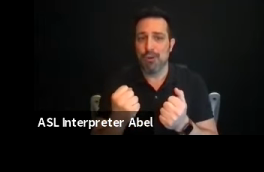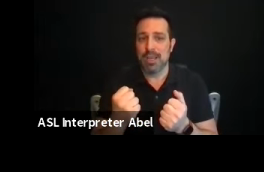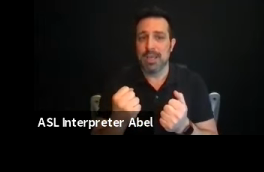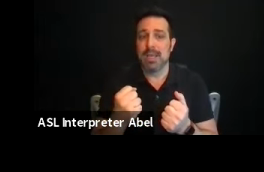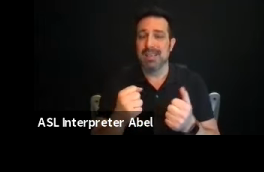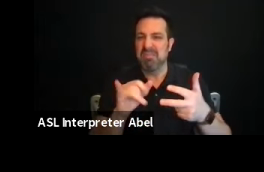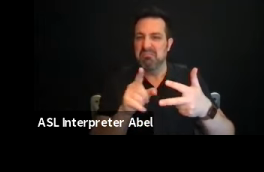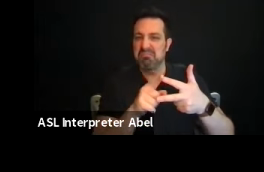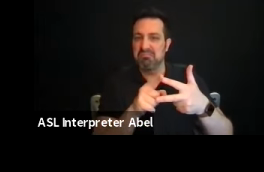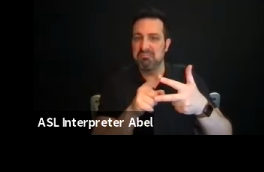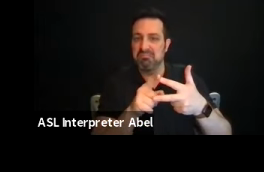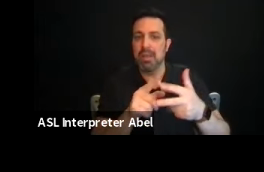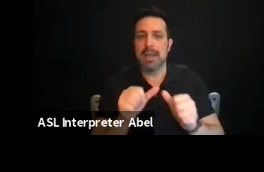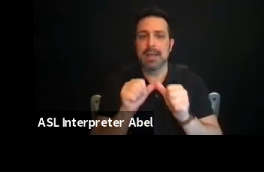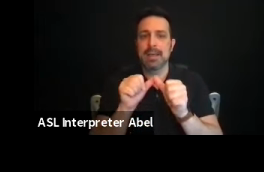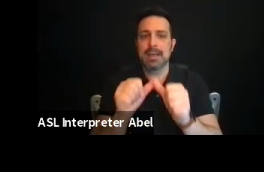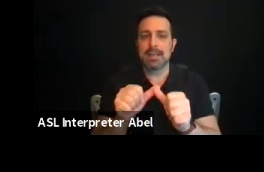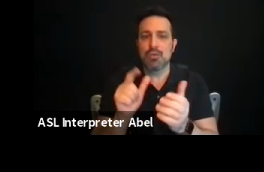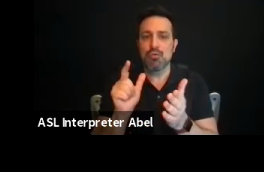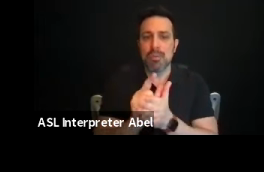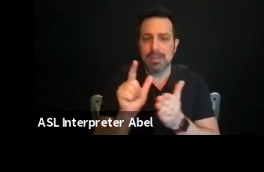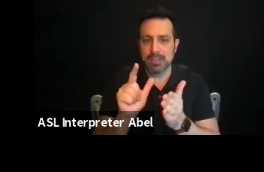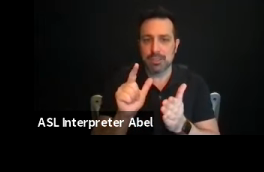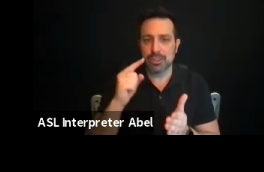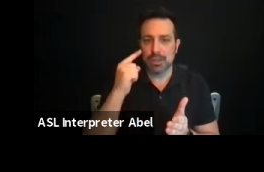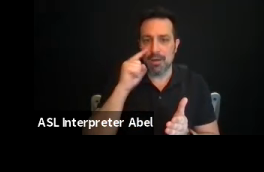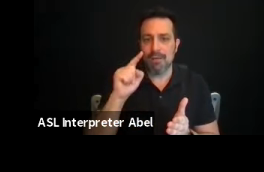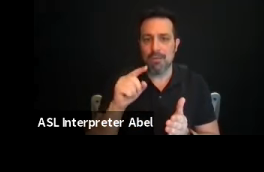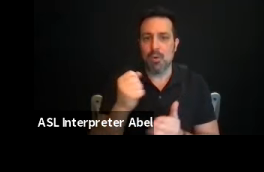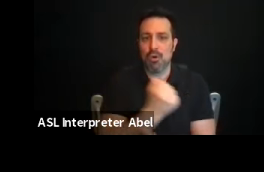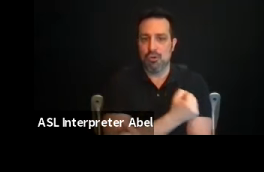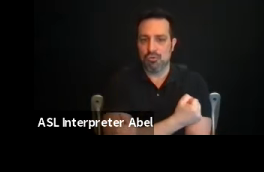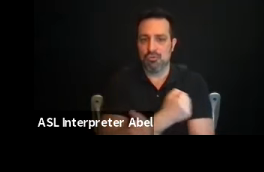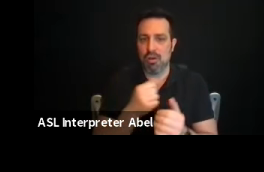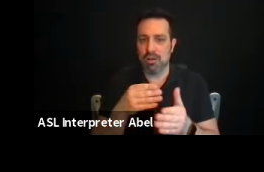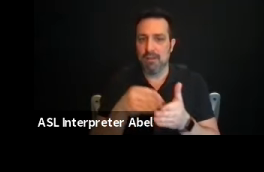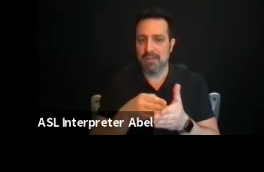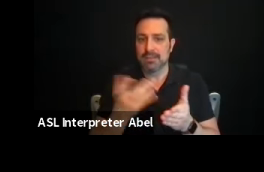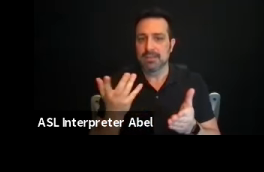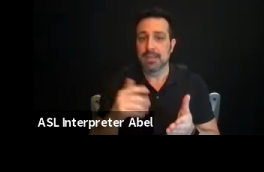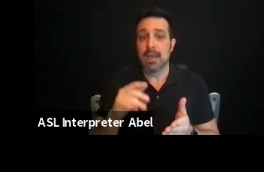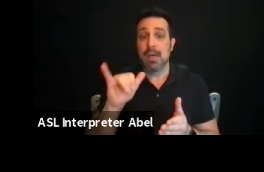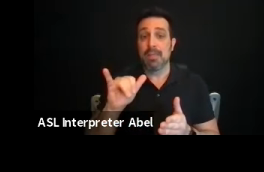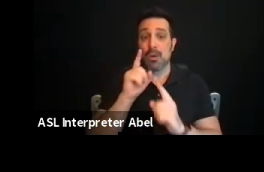including restorative justice approaches, funding of drug treatment and recovery instead of